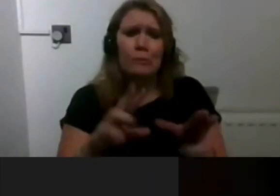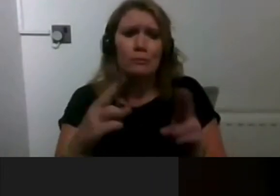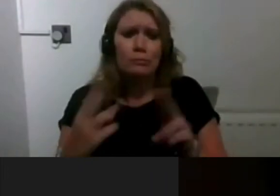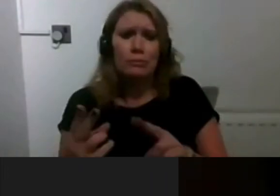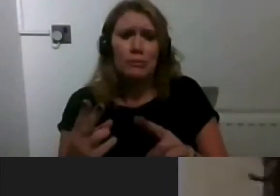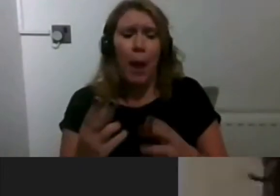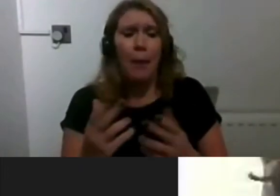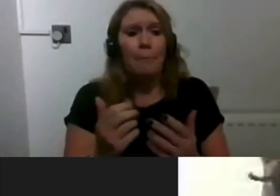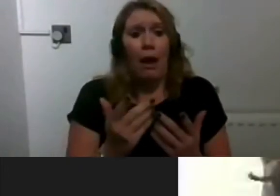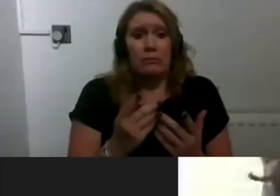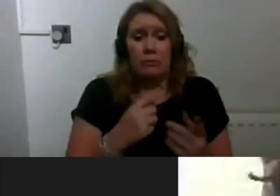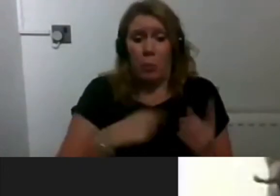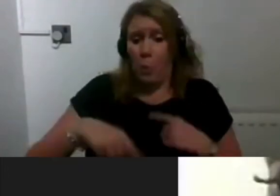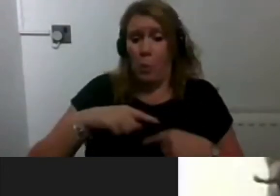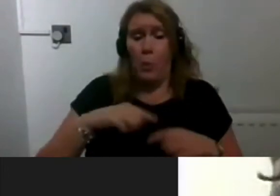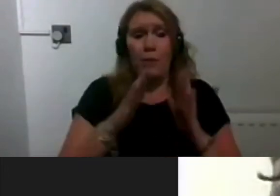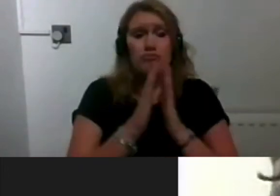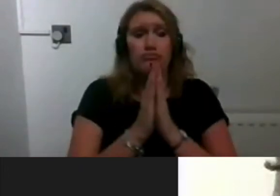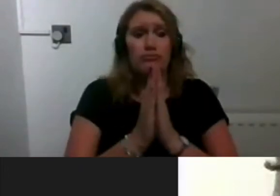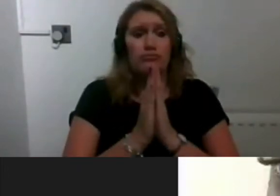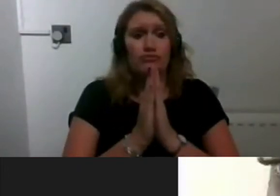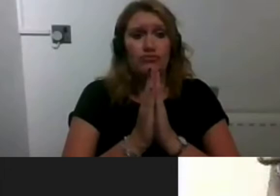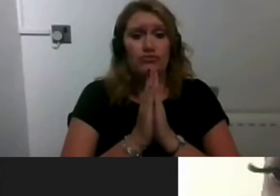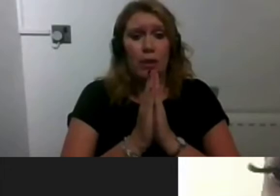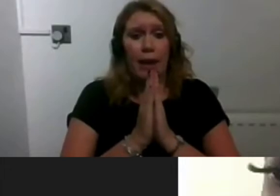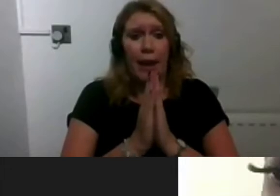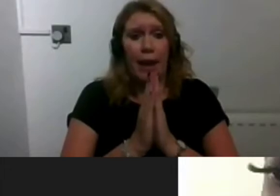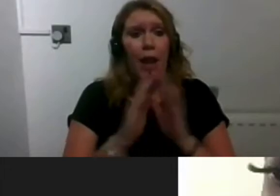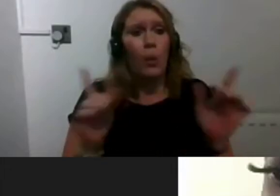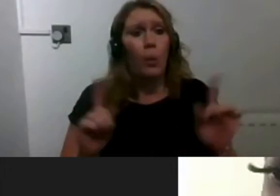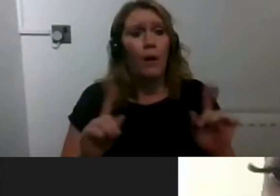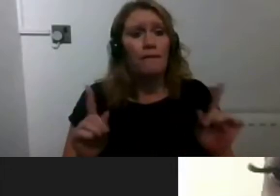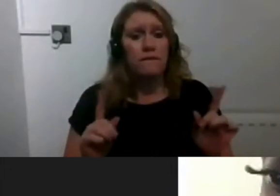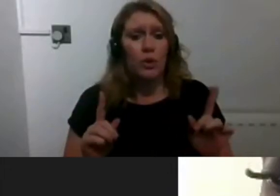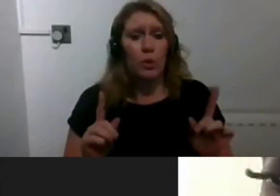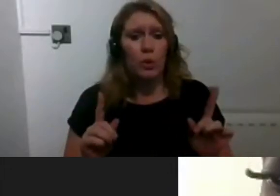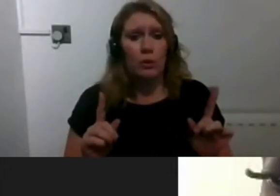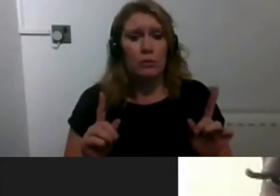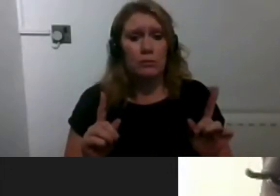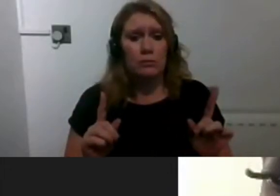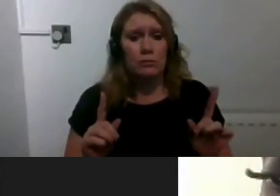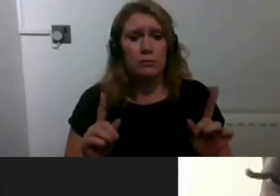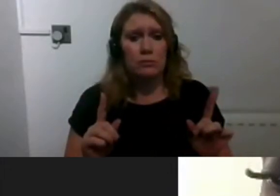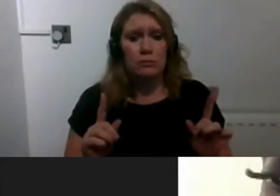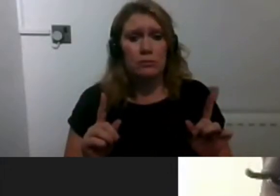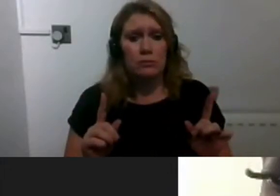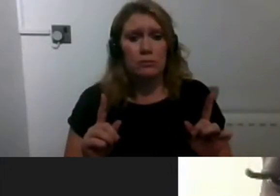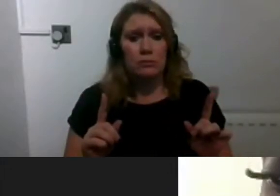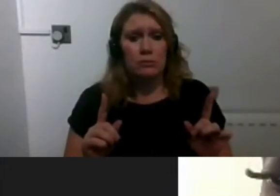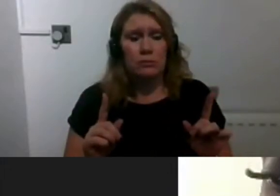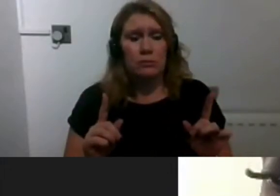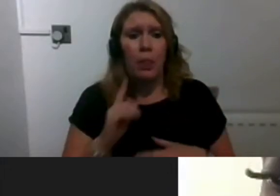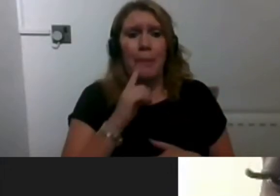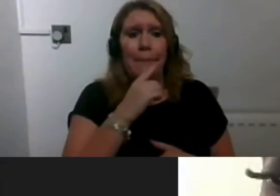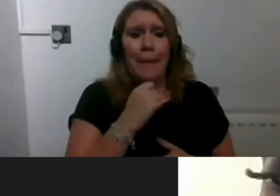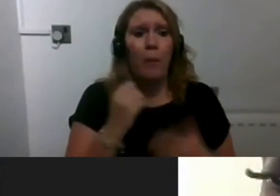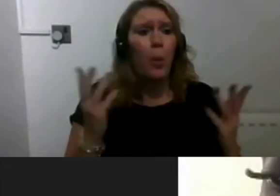we pray for those people that are in hospital. That they will heal.